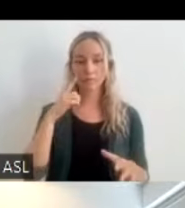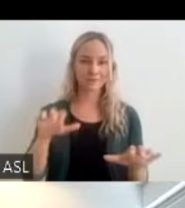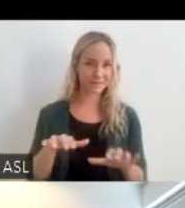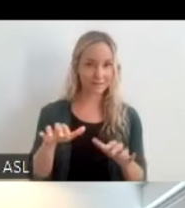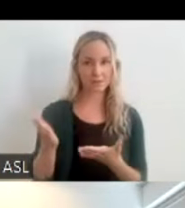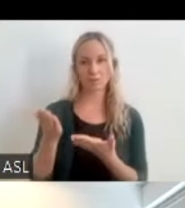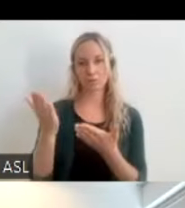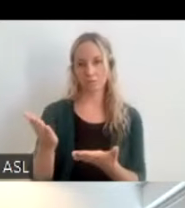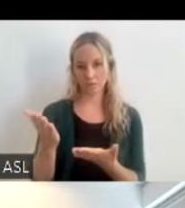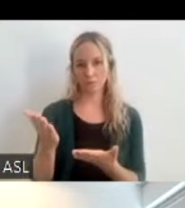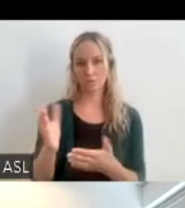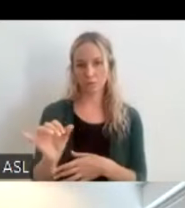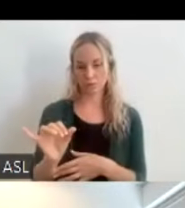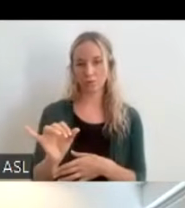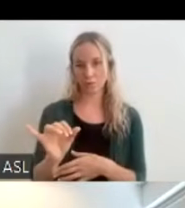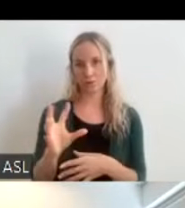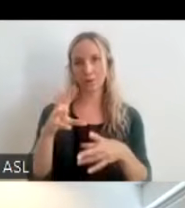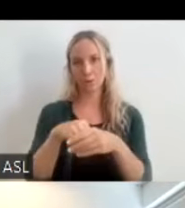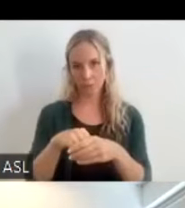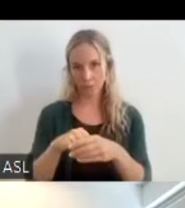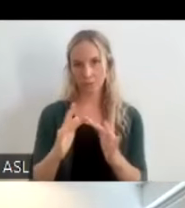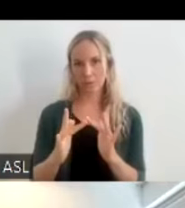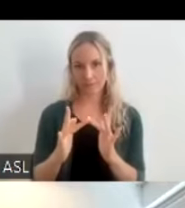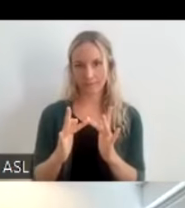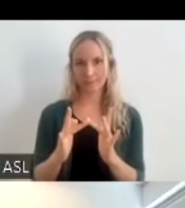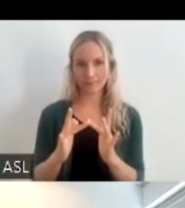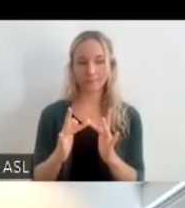law previously indicated that you had to have a brick and